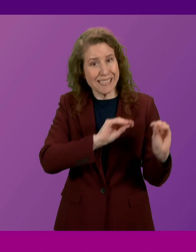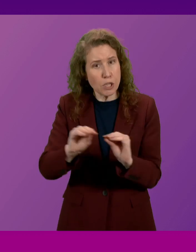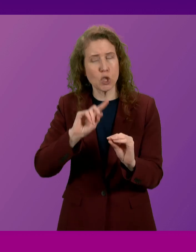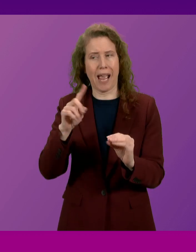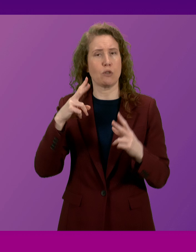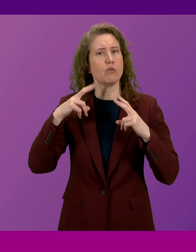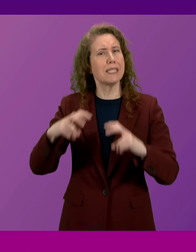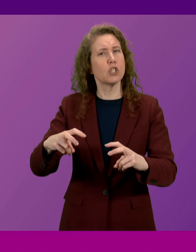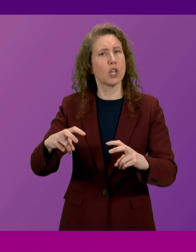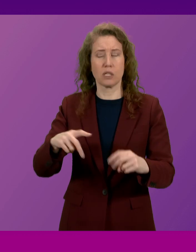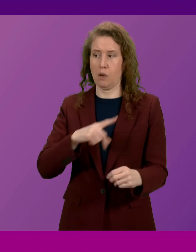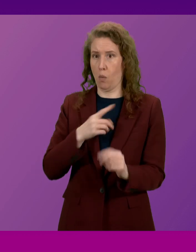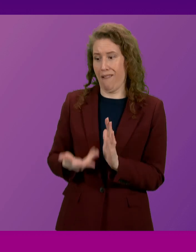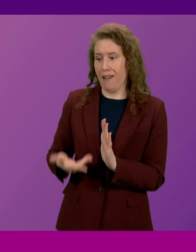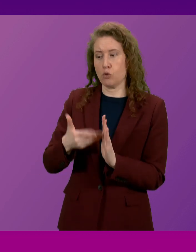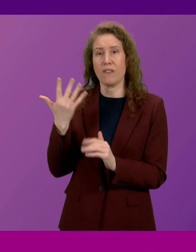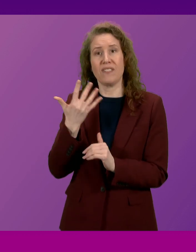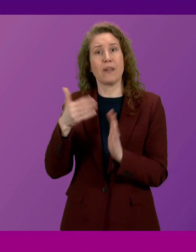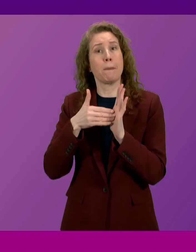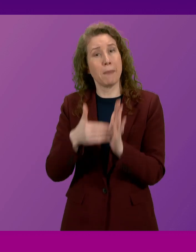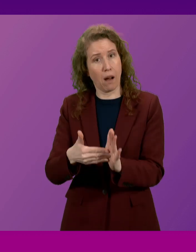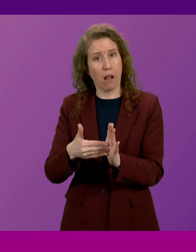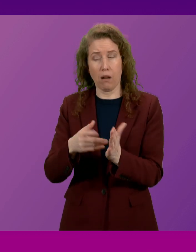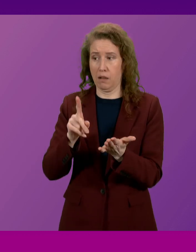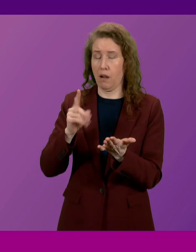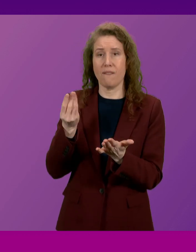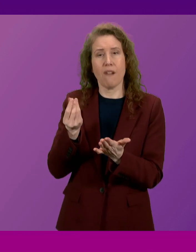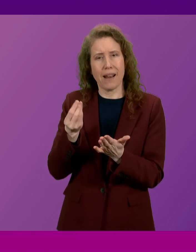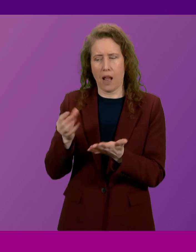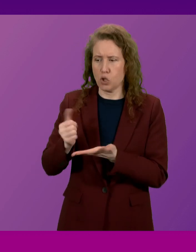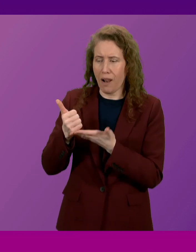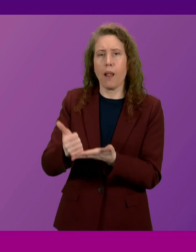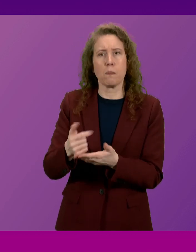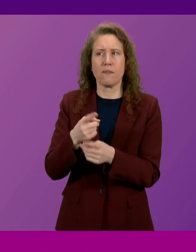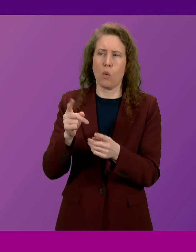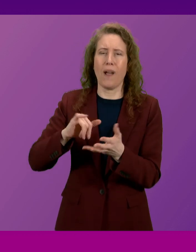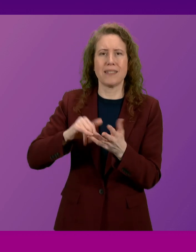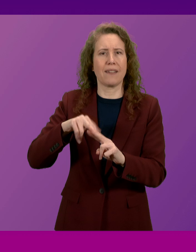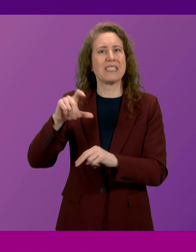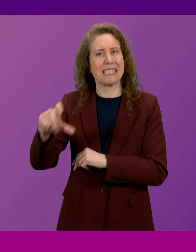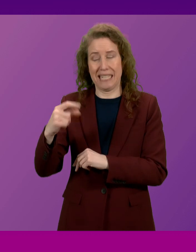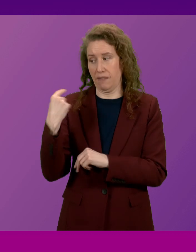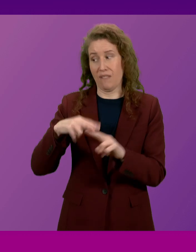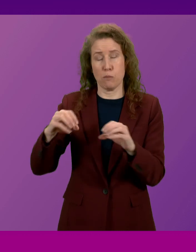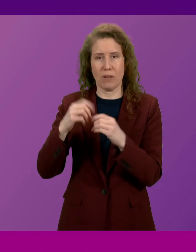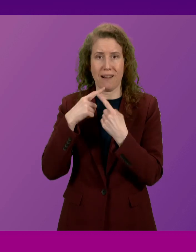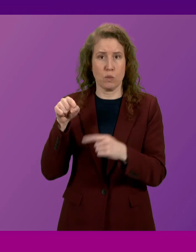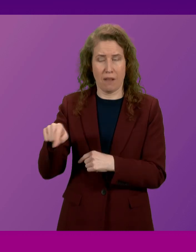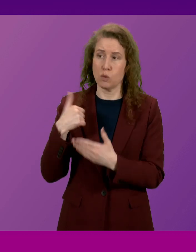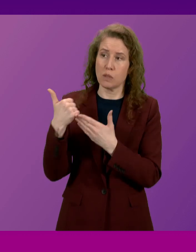and it is why we announced an additional £15 million of financial transactions for the Scottish Funding Council in February to support the sector.